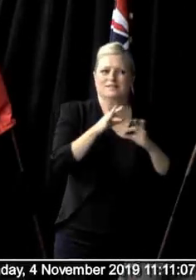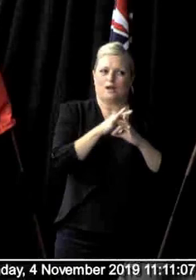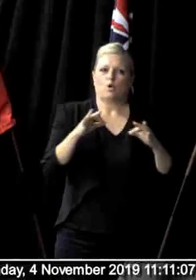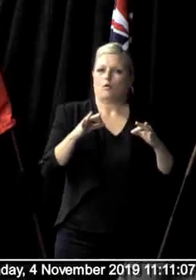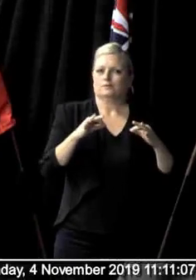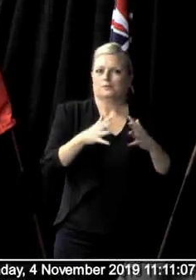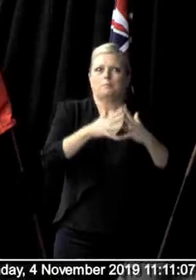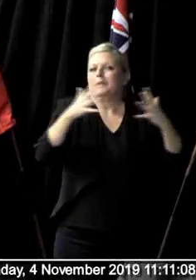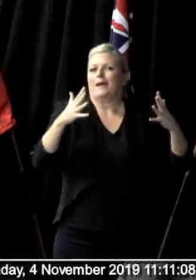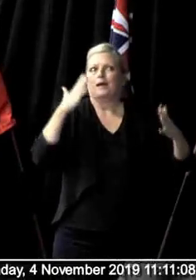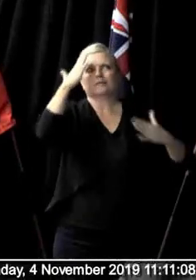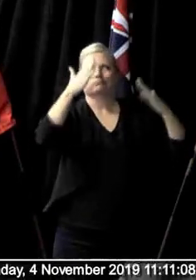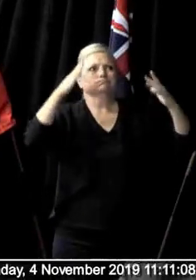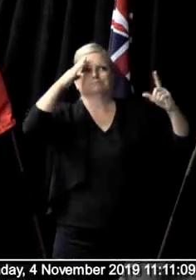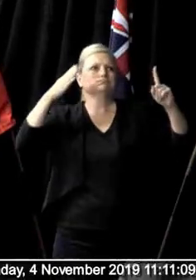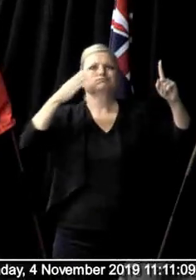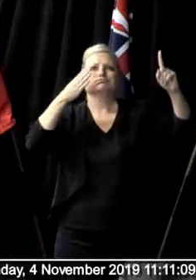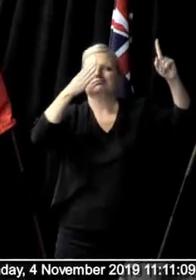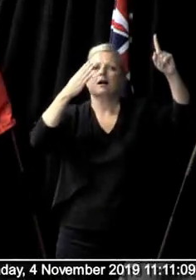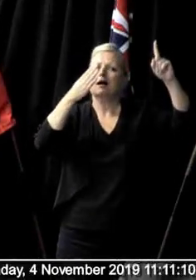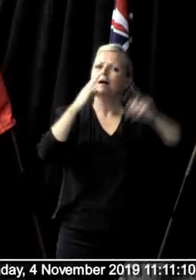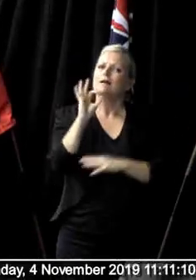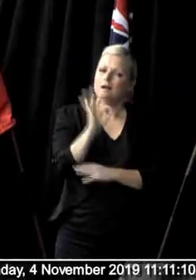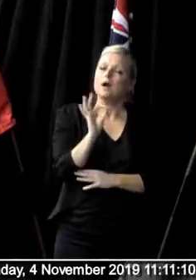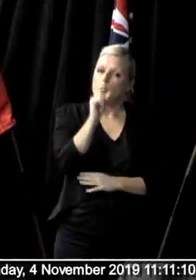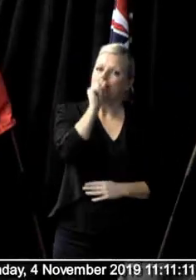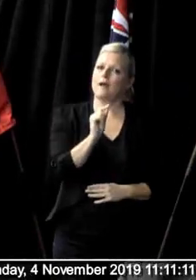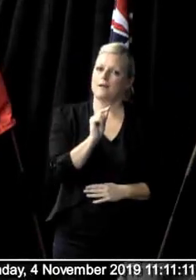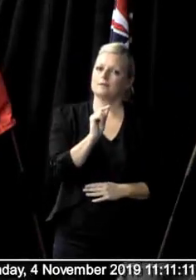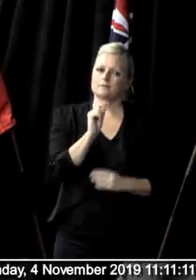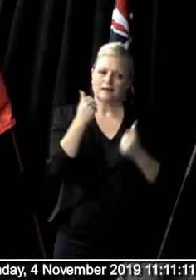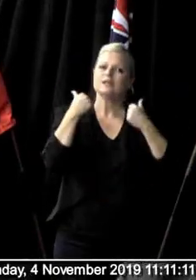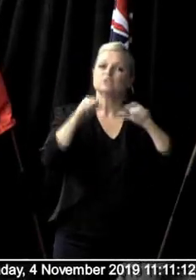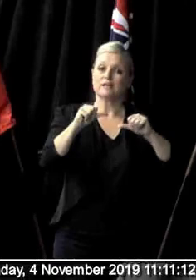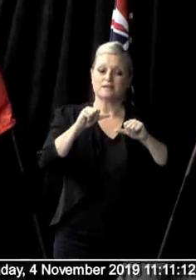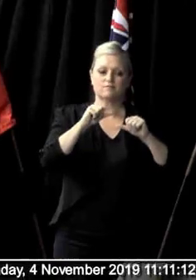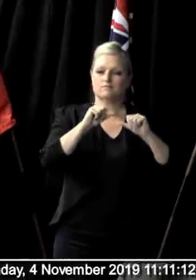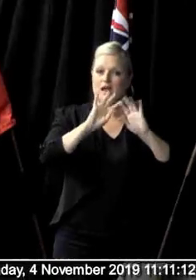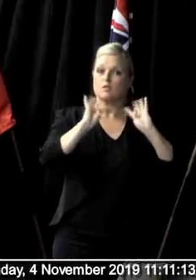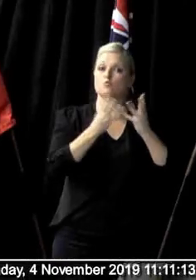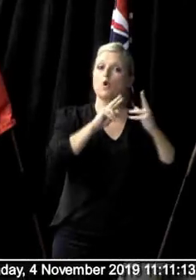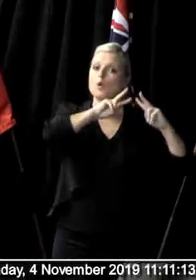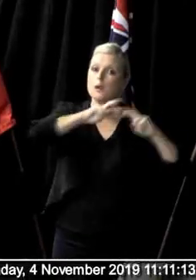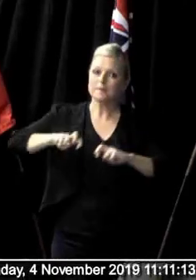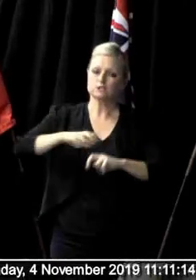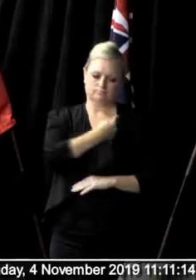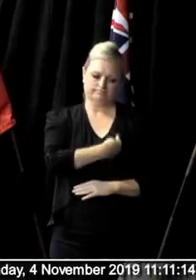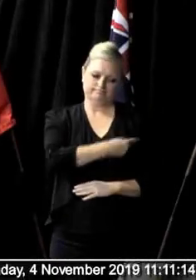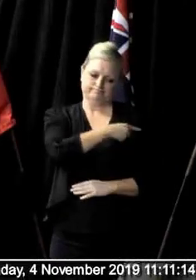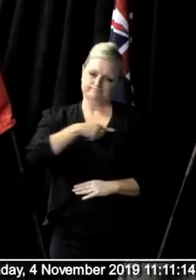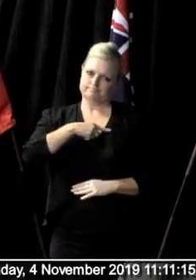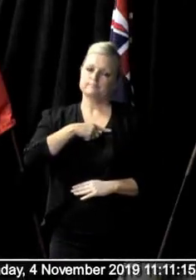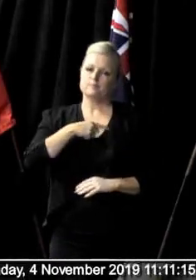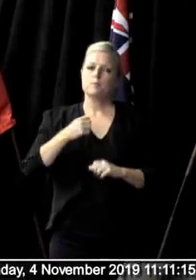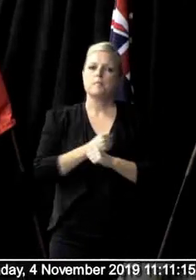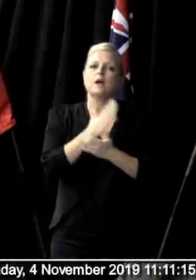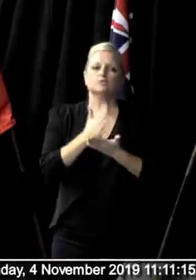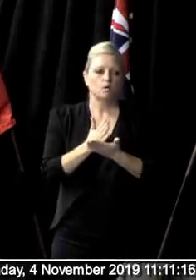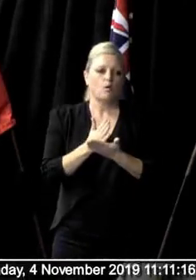The Commission is committed to ensuring the right to inclusive education and the right